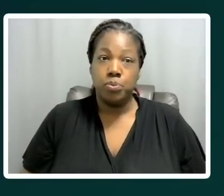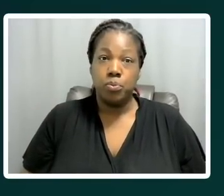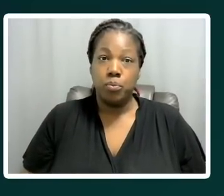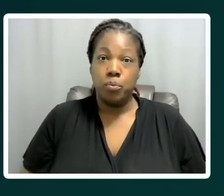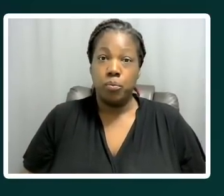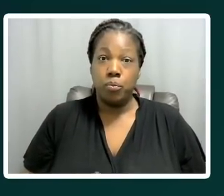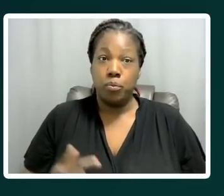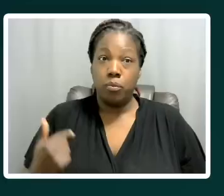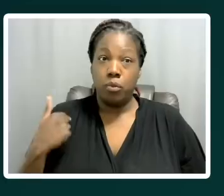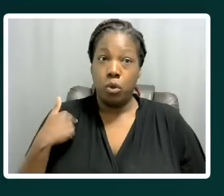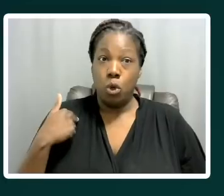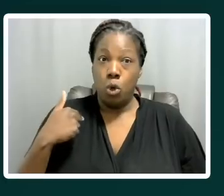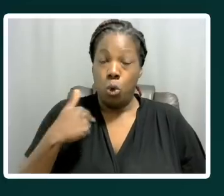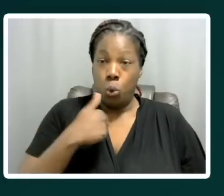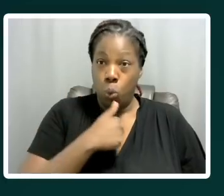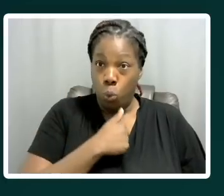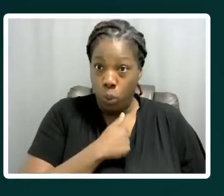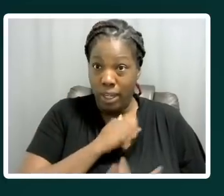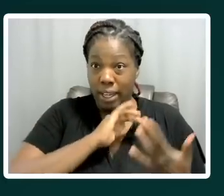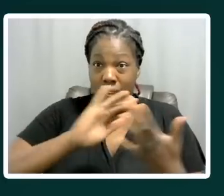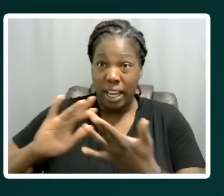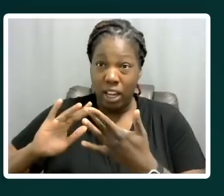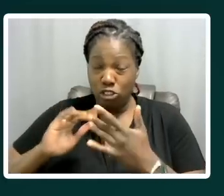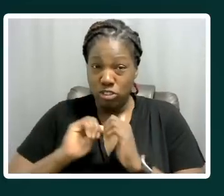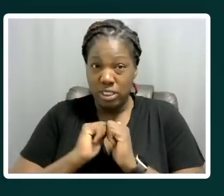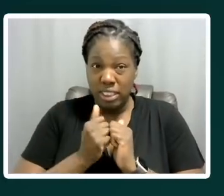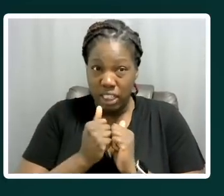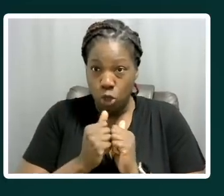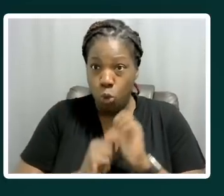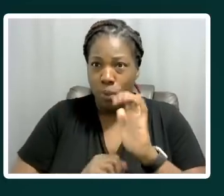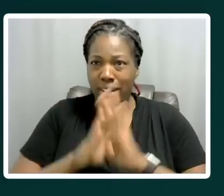outreach at our center is through the development of curriculum, professional development, and